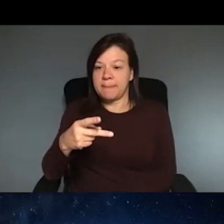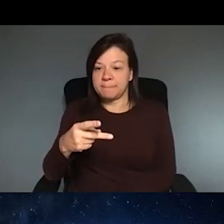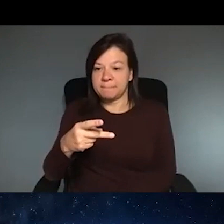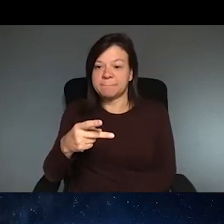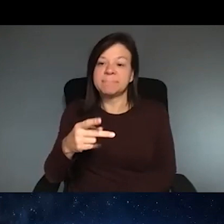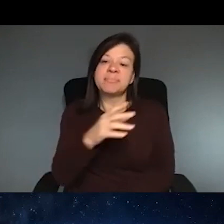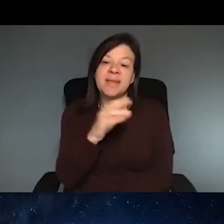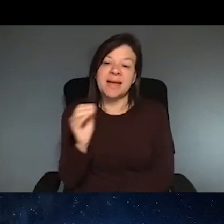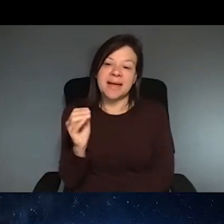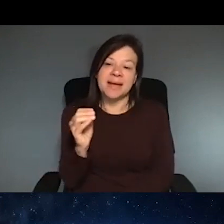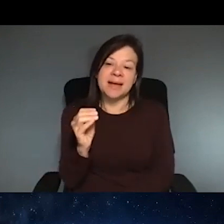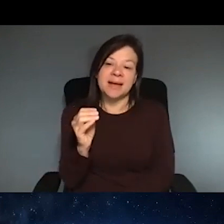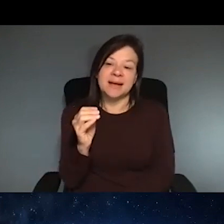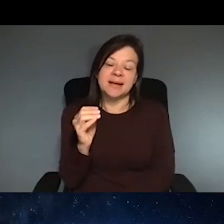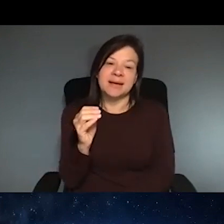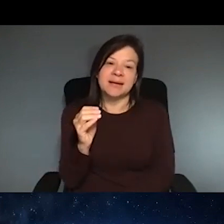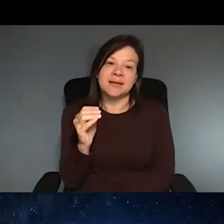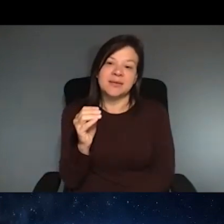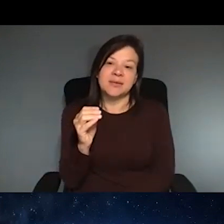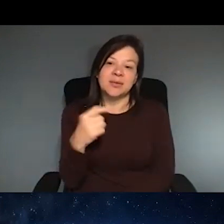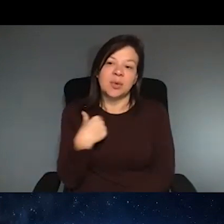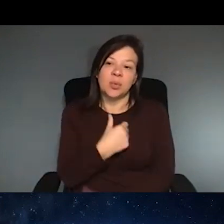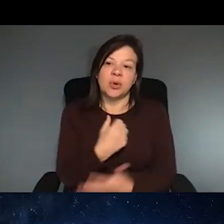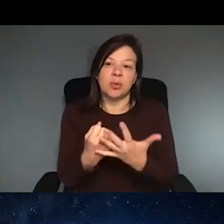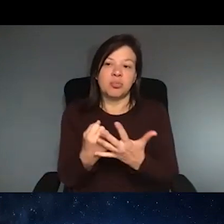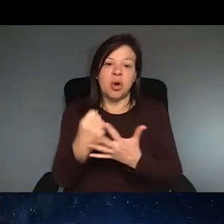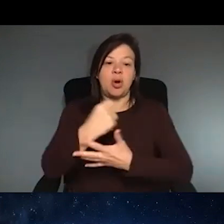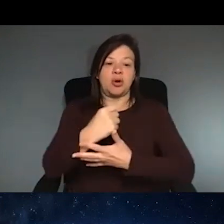TRYING TO PRIORITIZE THIS WORK FOR THIS YEAR.